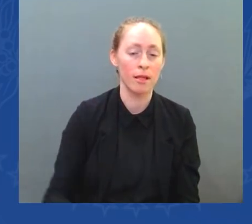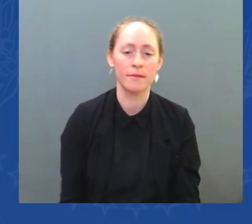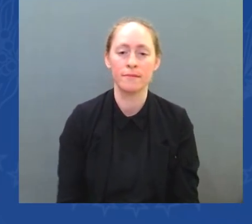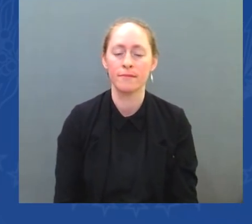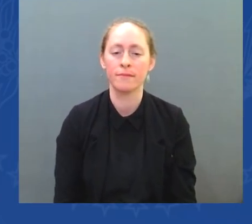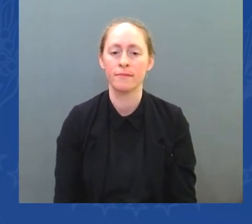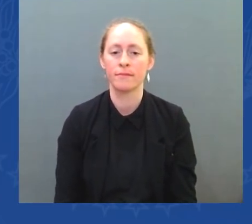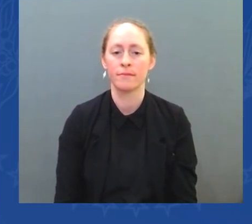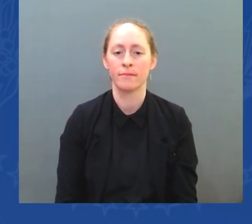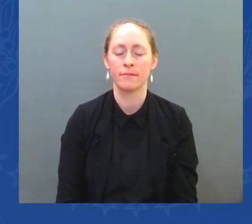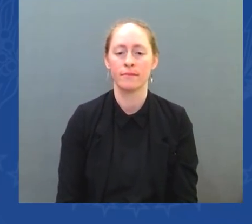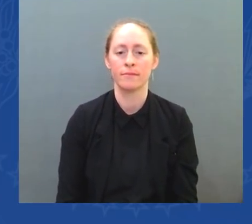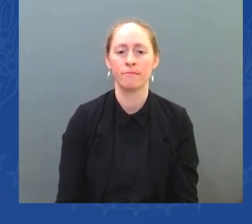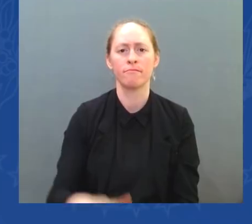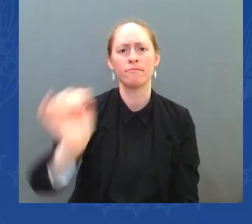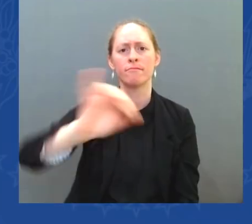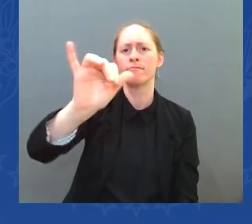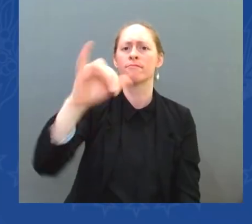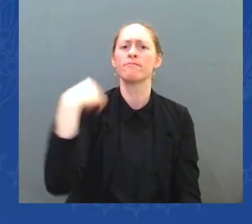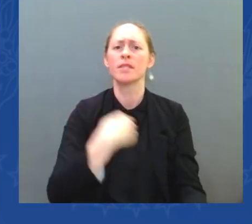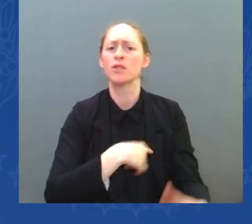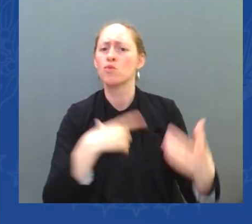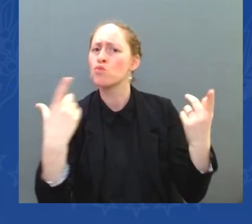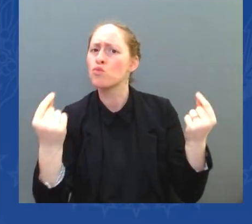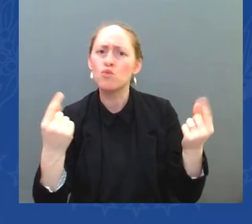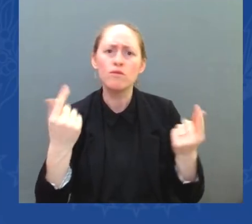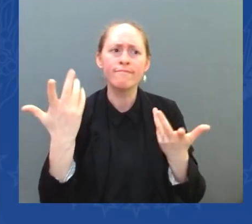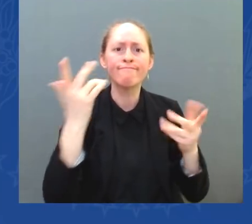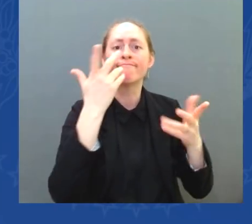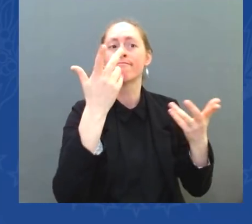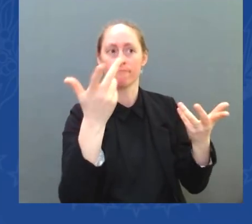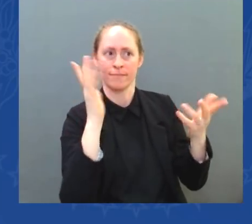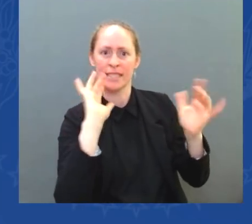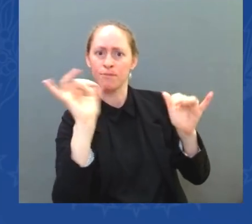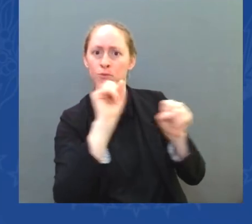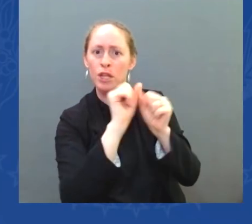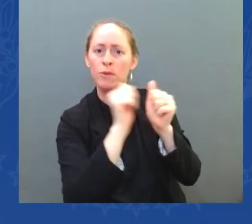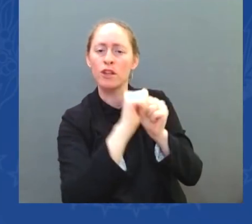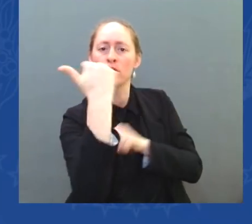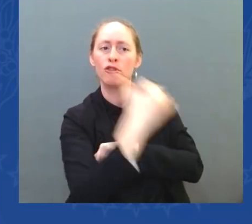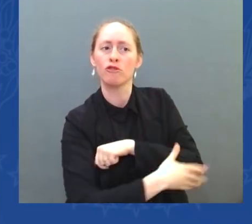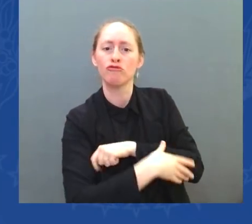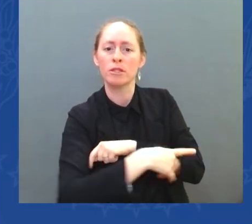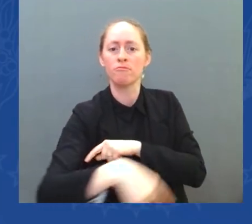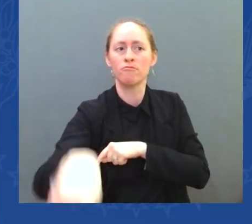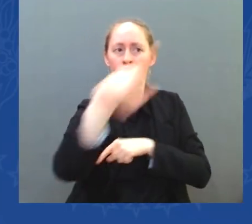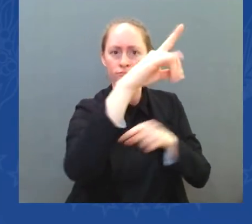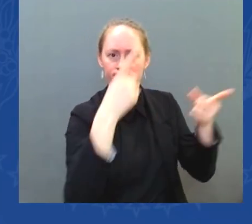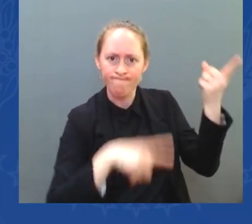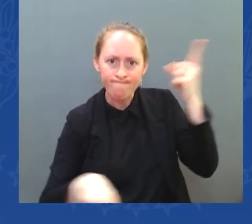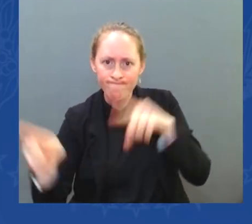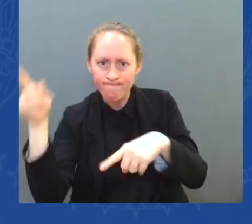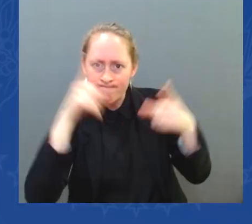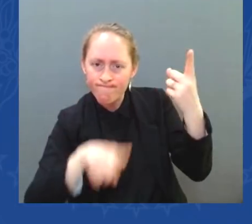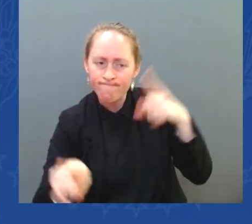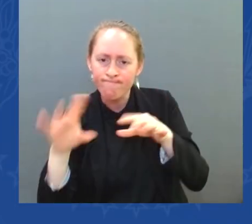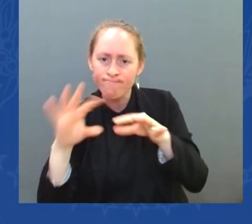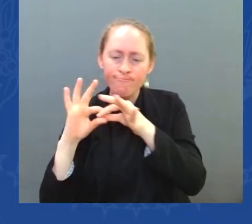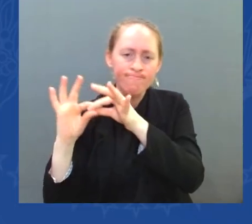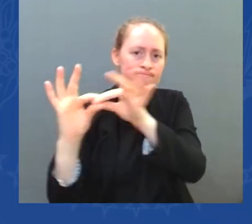I coordinated release with partners and allies around the world. I've spent hours and hours with my counterparts around the world,